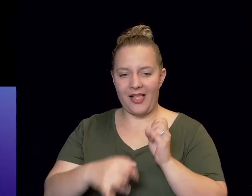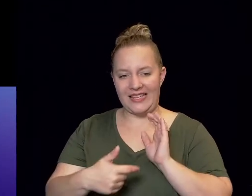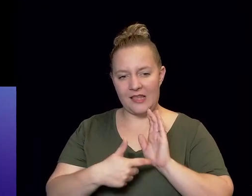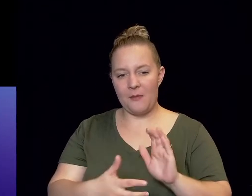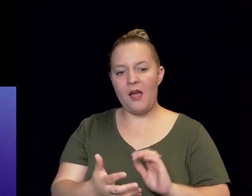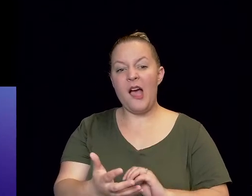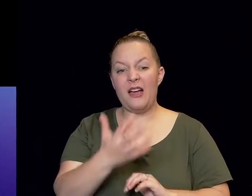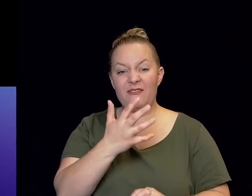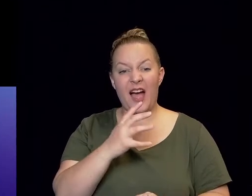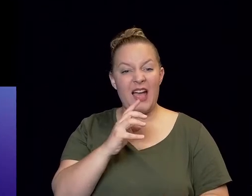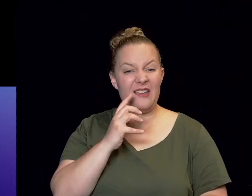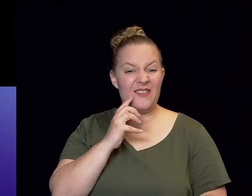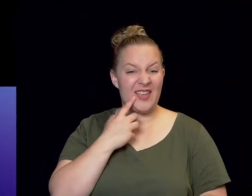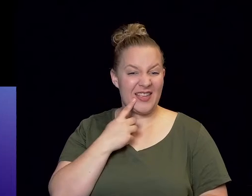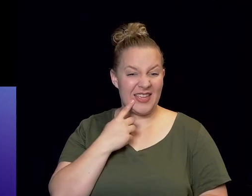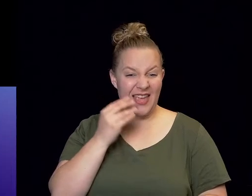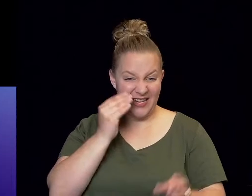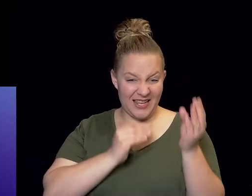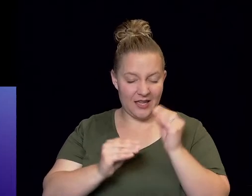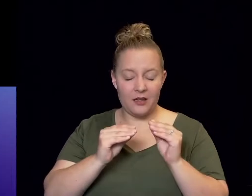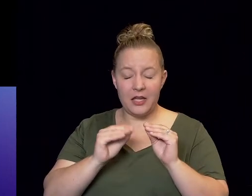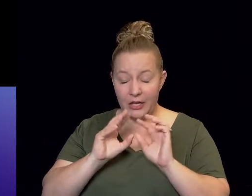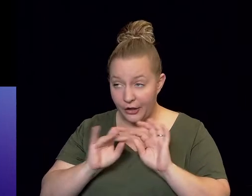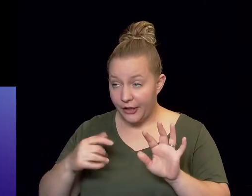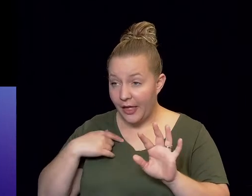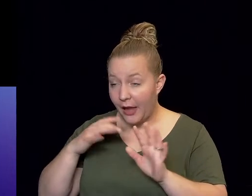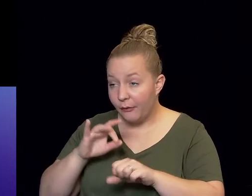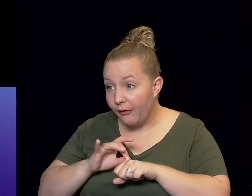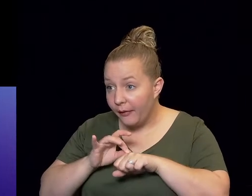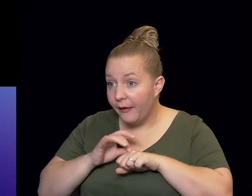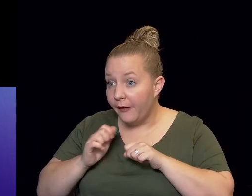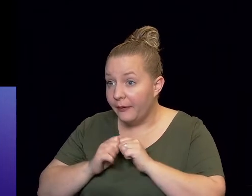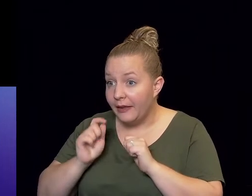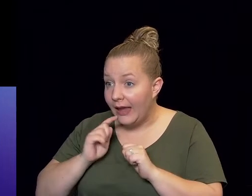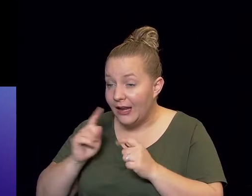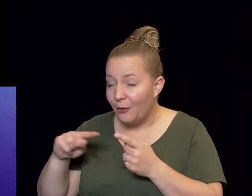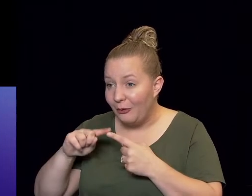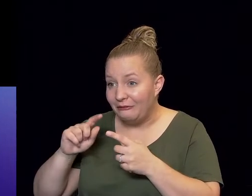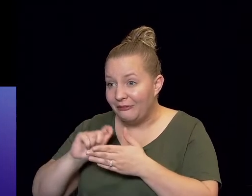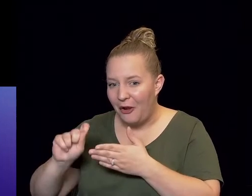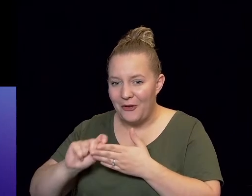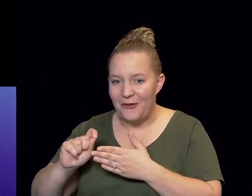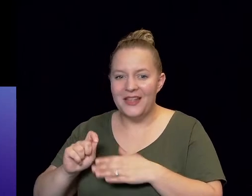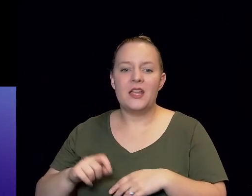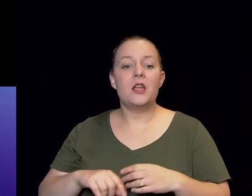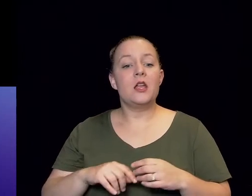candy (clearly, I was obsessed with candy when I wrote these notes) for any number of days.